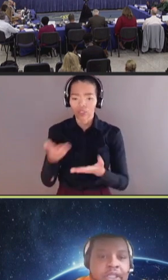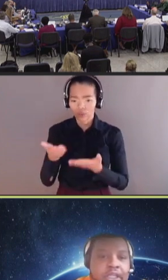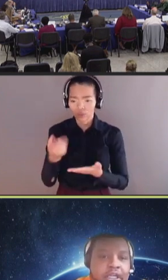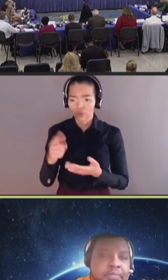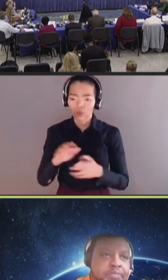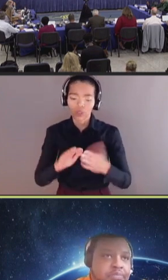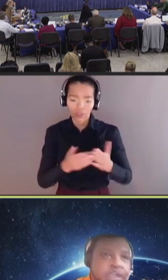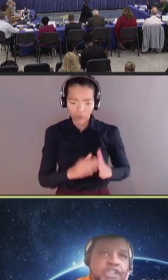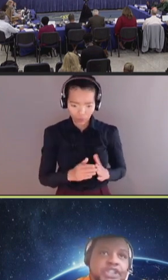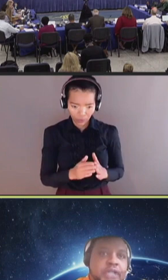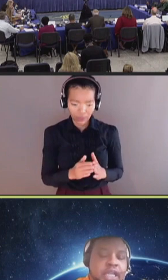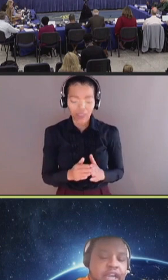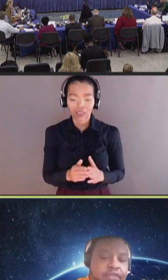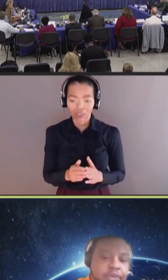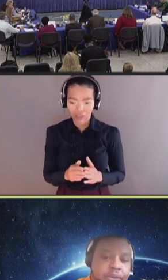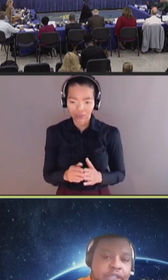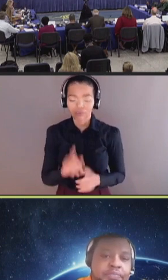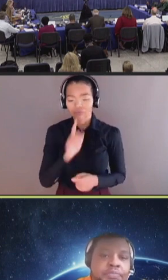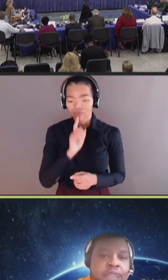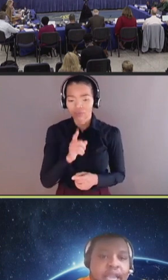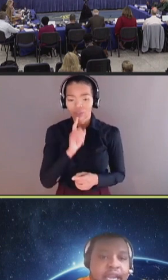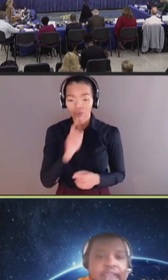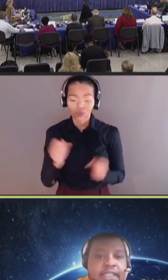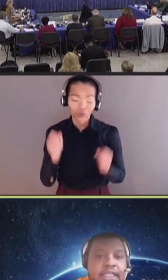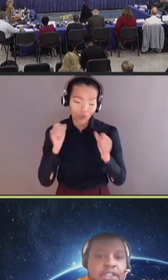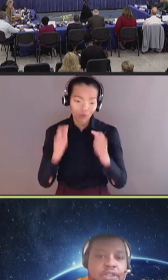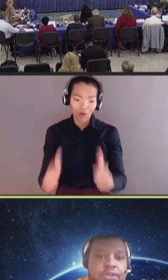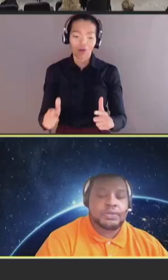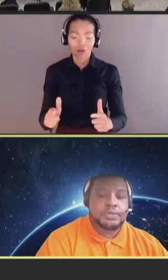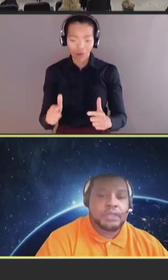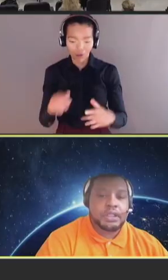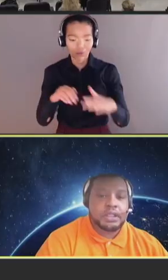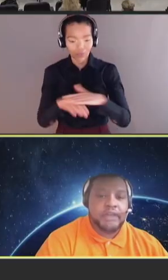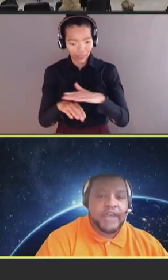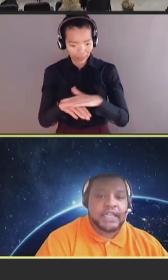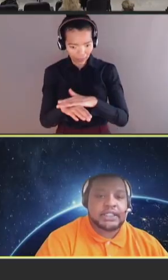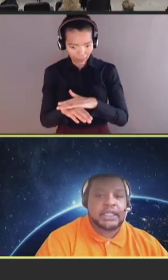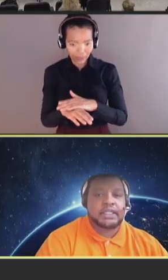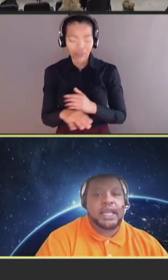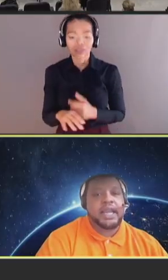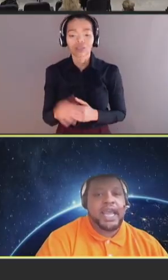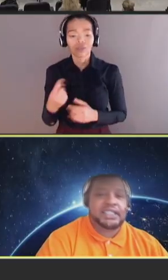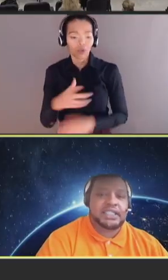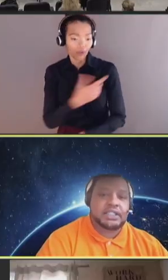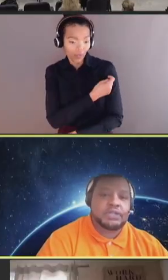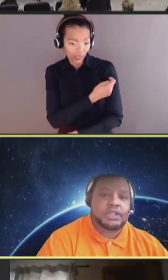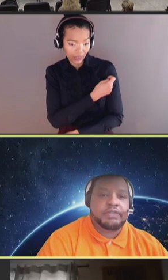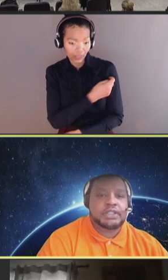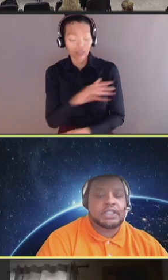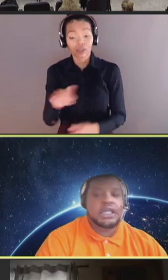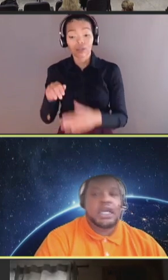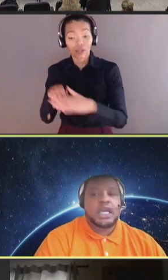with making sure that everyone had access to the vaccine. They had access to services,